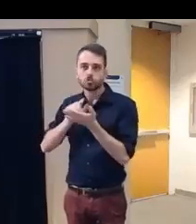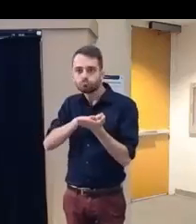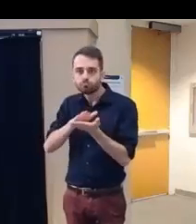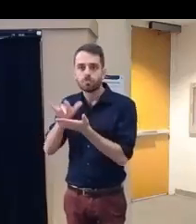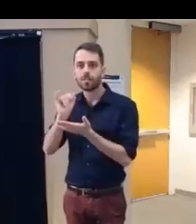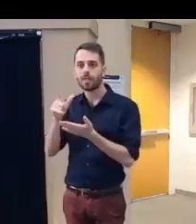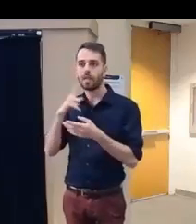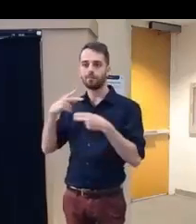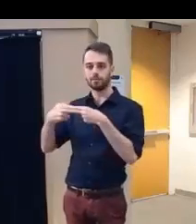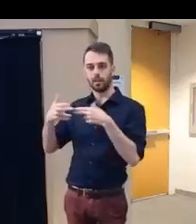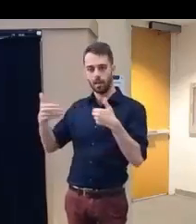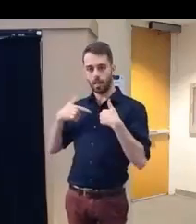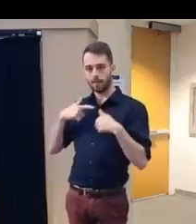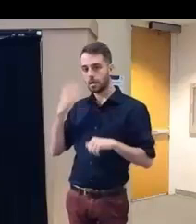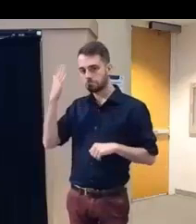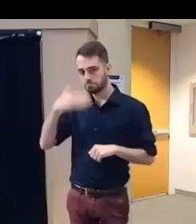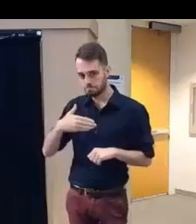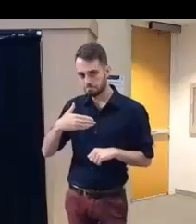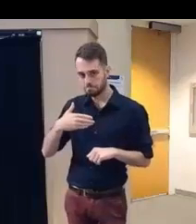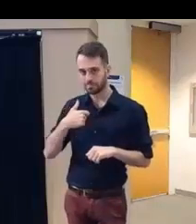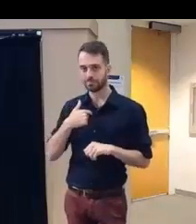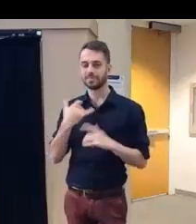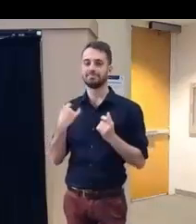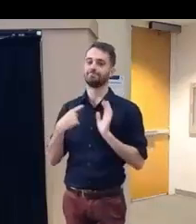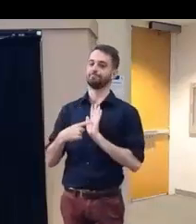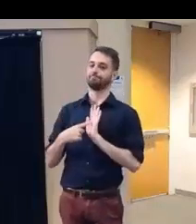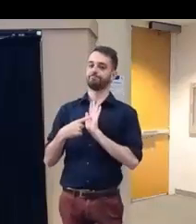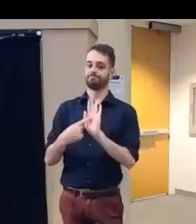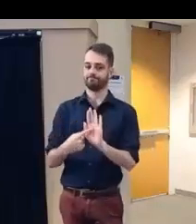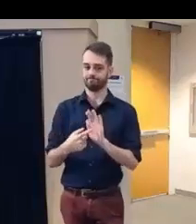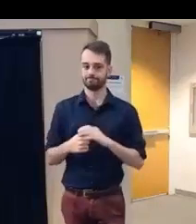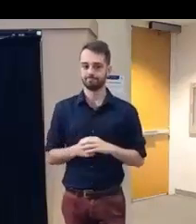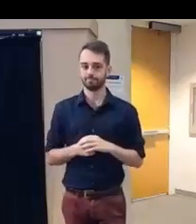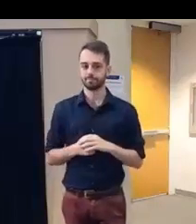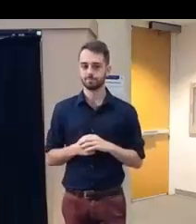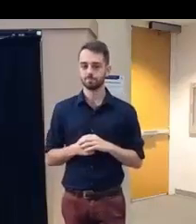Educators I certainly would be remiss if I didn't alert you to the fact that any of these activities